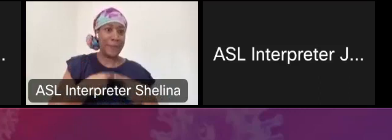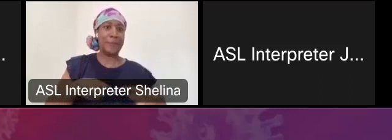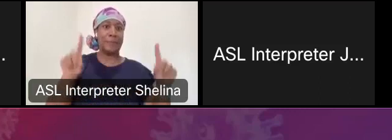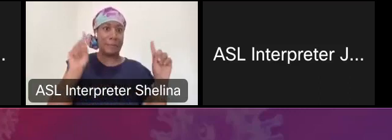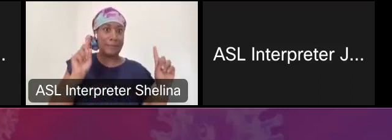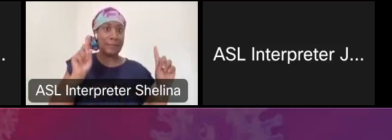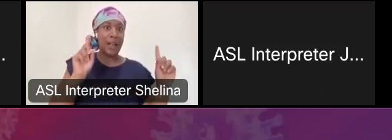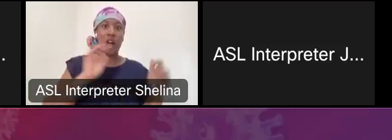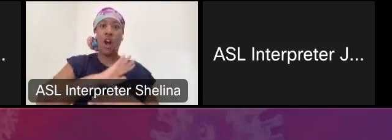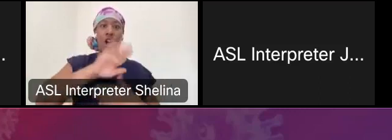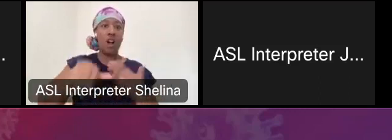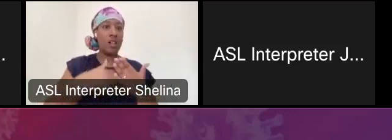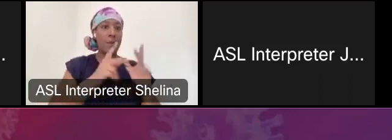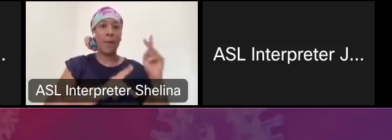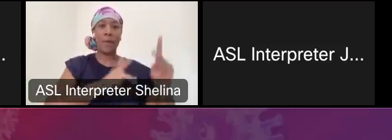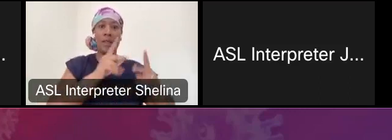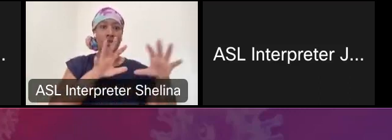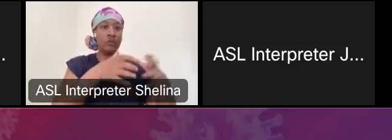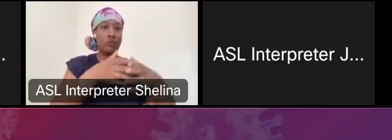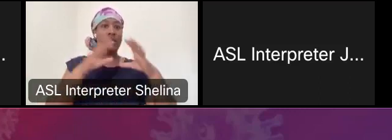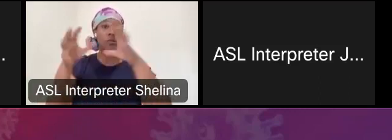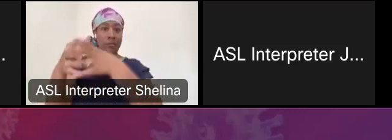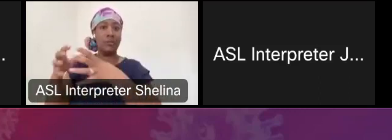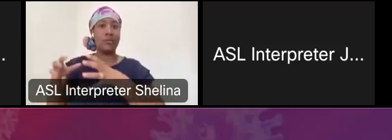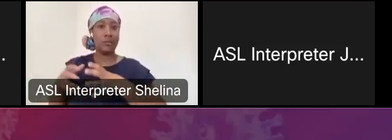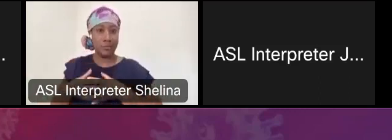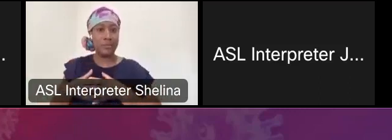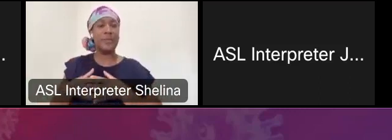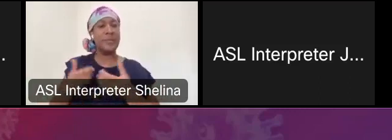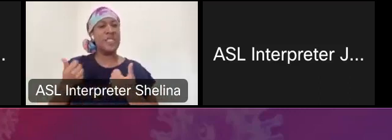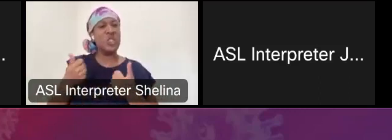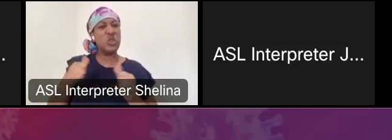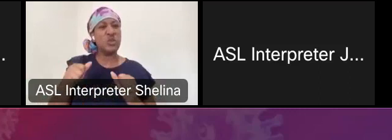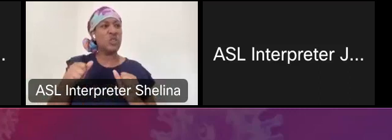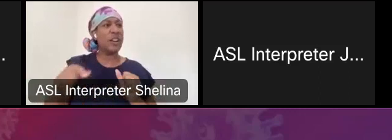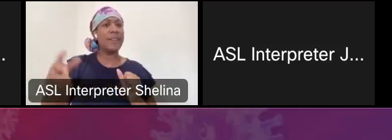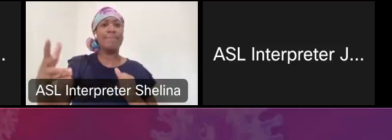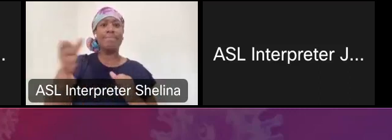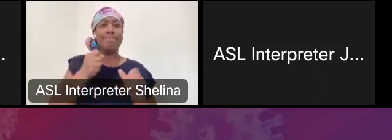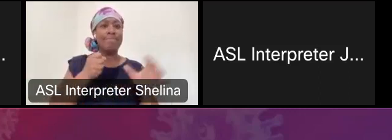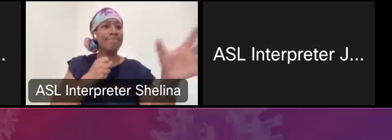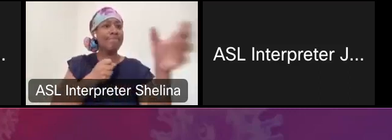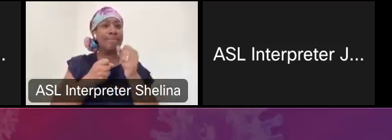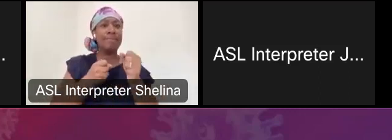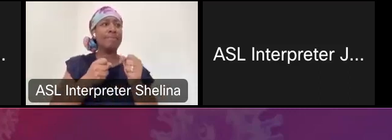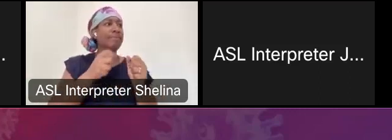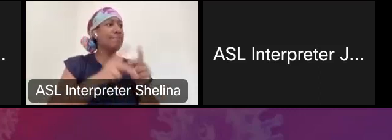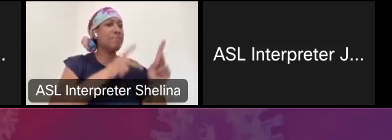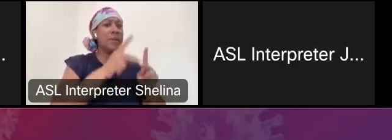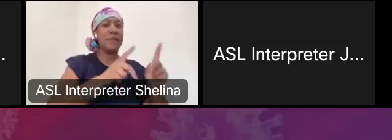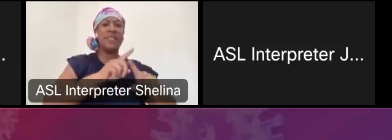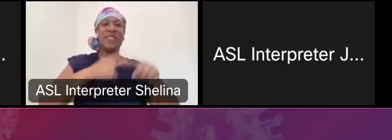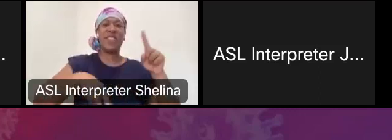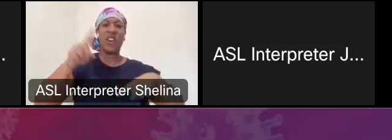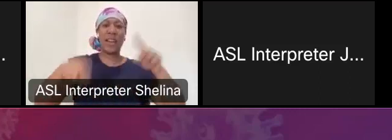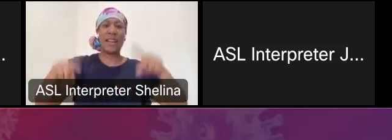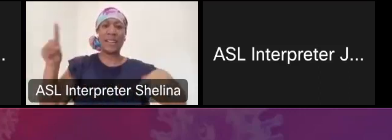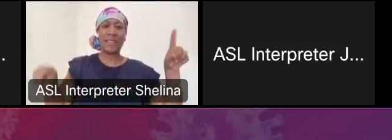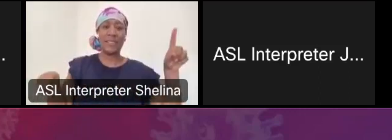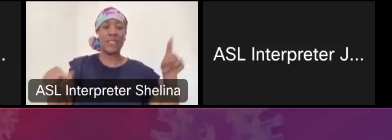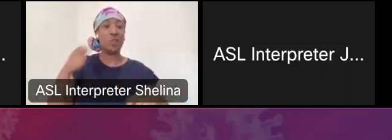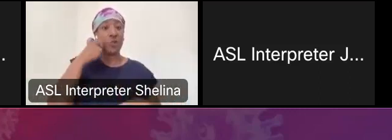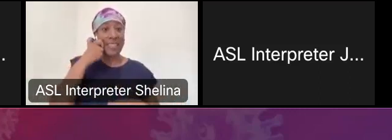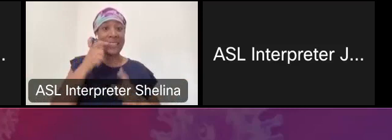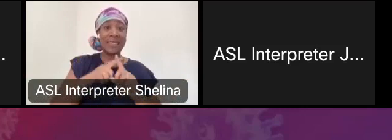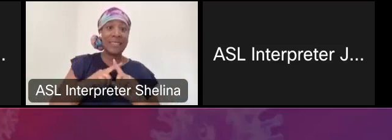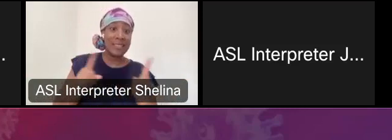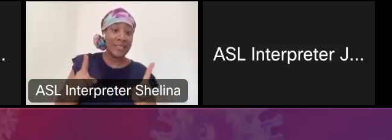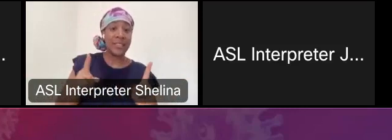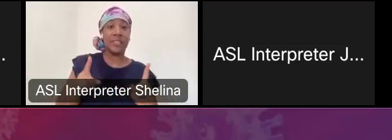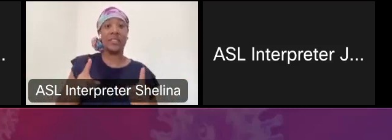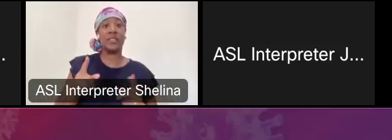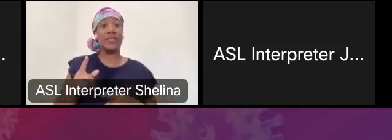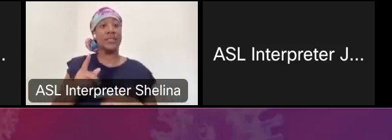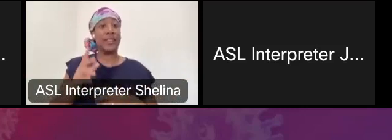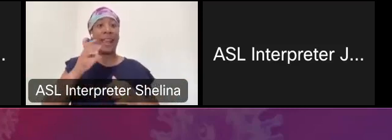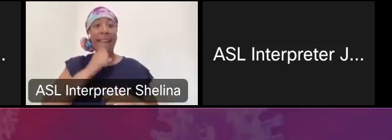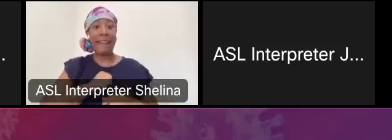The vaccine manufacturers heard that, and tried to include study participants that reflect the diversity of the population, including race ethnicity, various ages and health conditions.